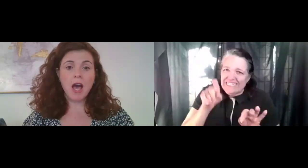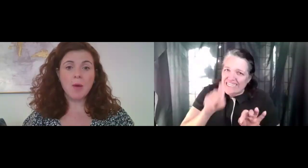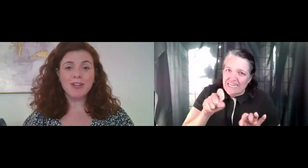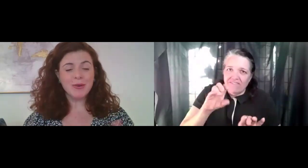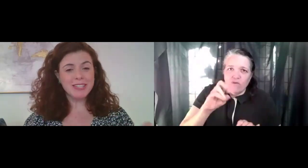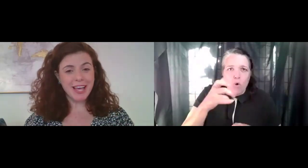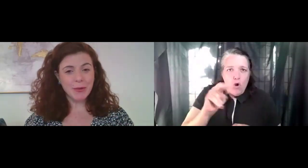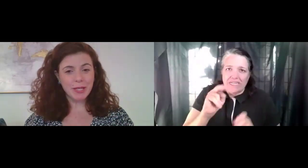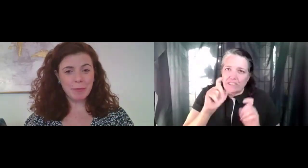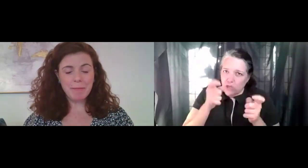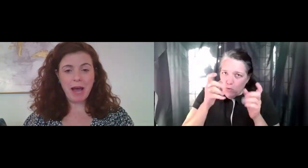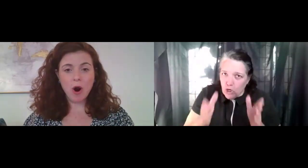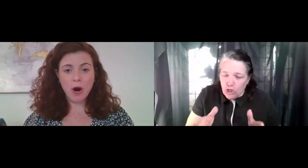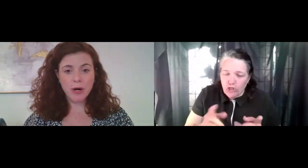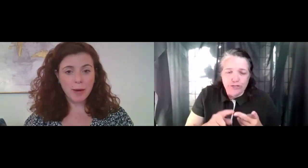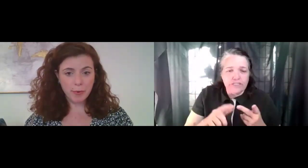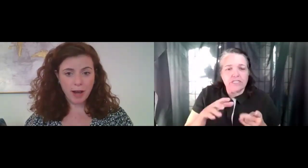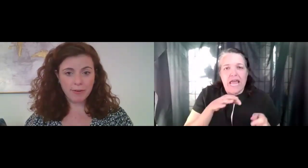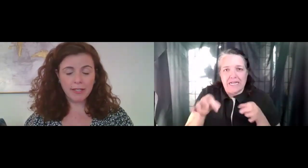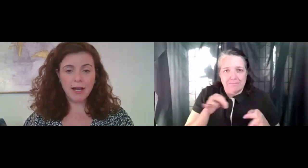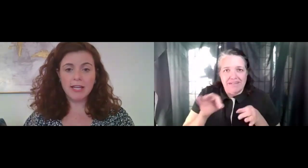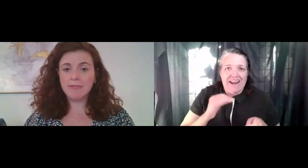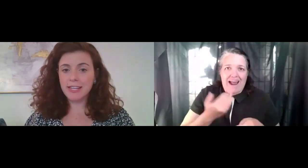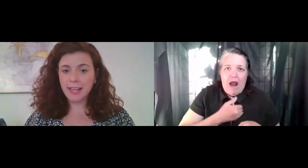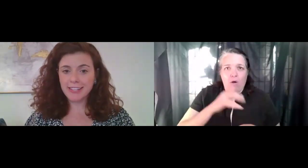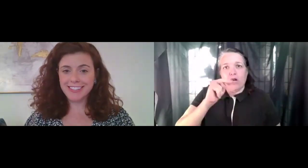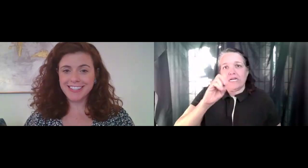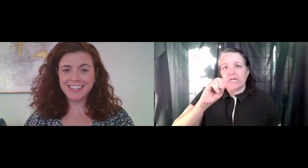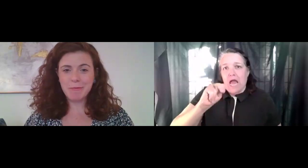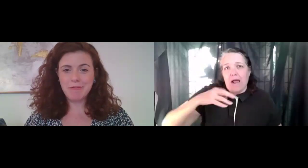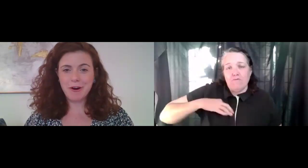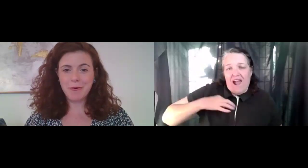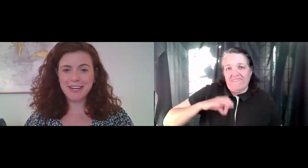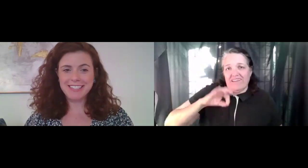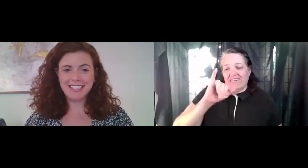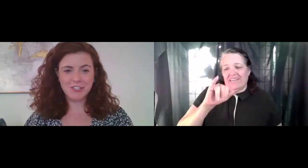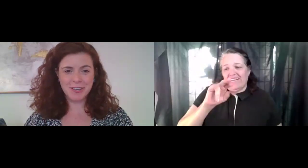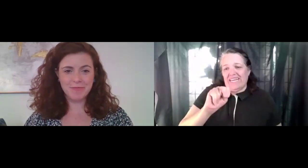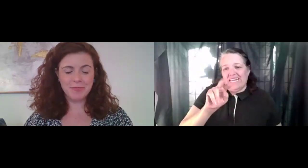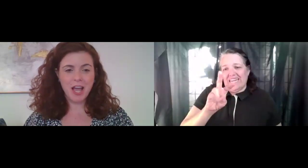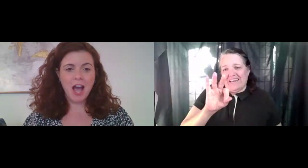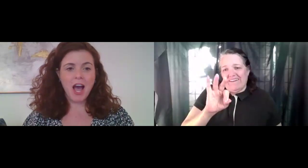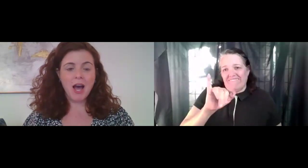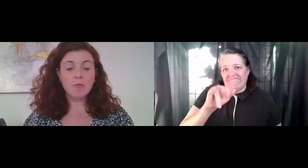We're also going to tell you a little bit about our nonprofit. Infinite Legacy is the name of our organization.